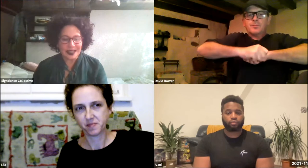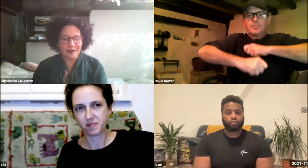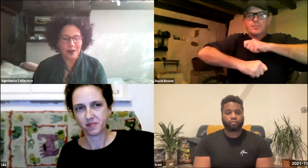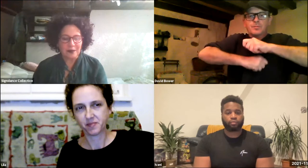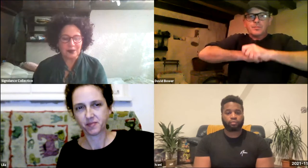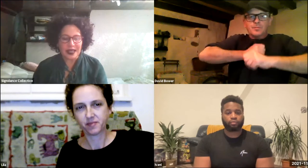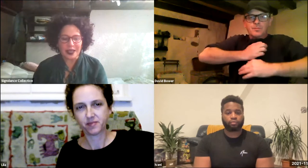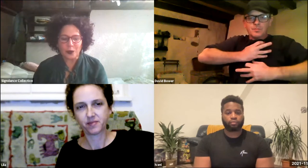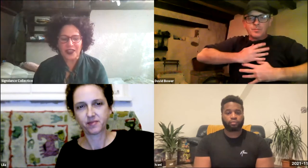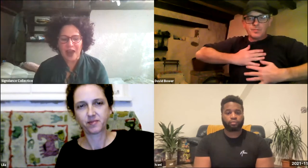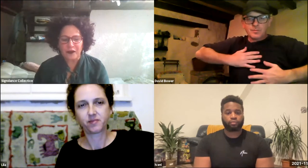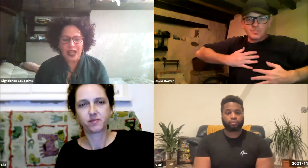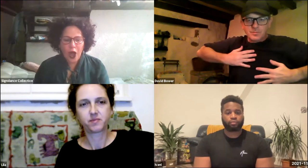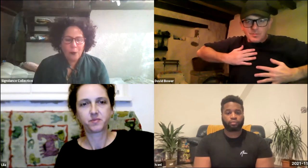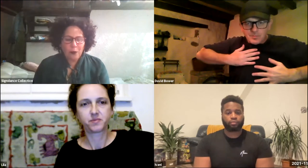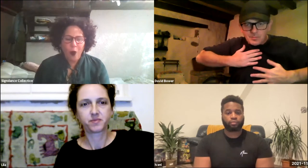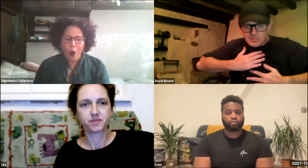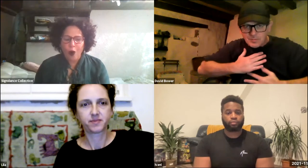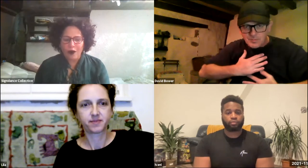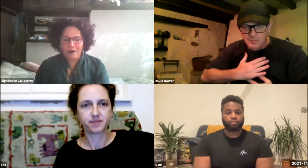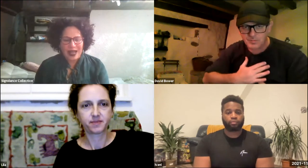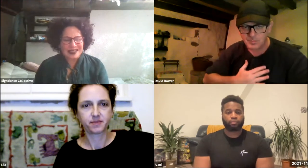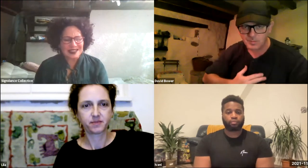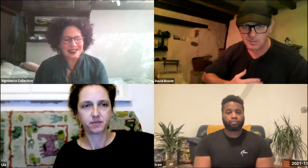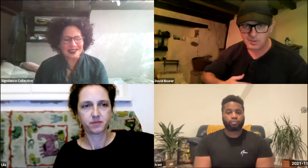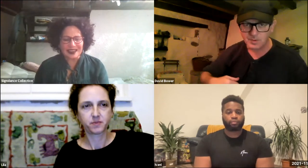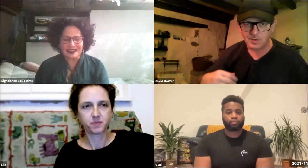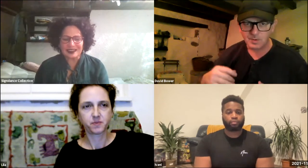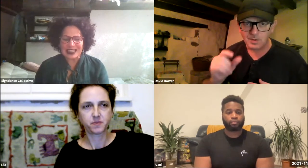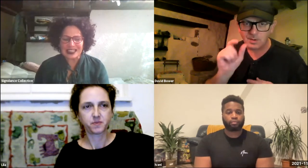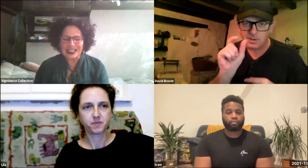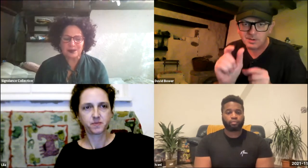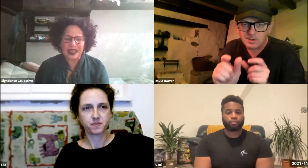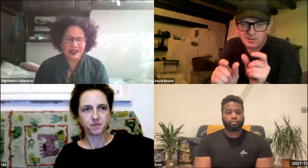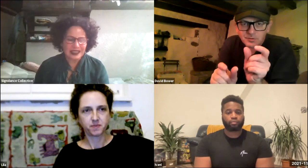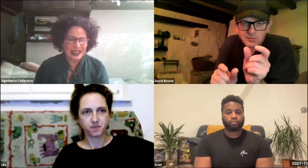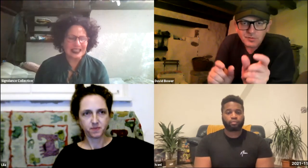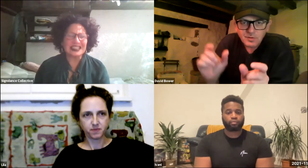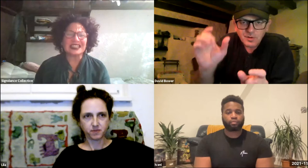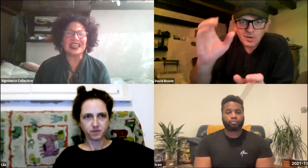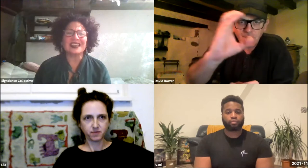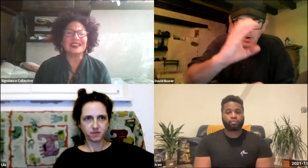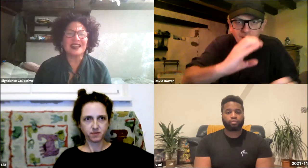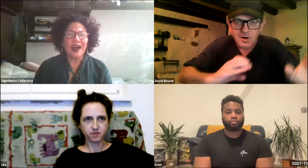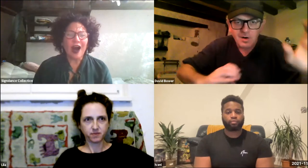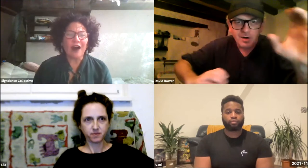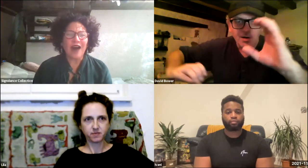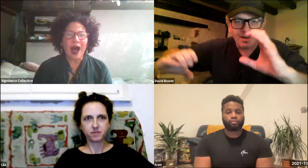David? Do you understand? Yes. Talk, maybe you and Ivani can